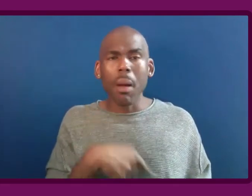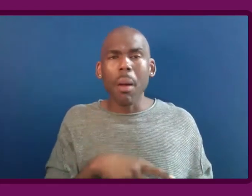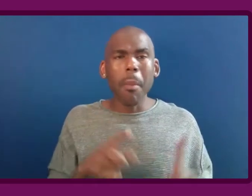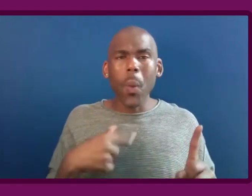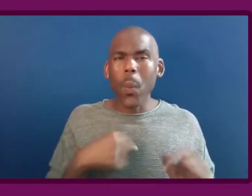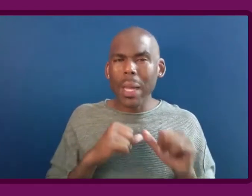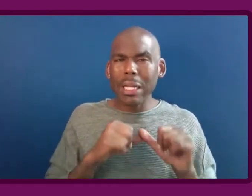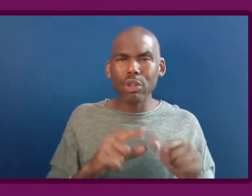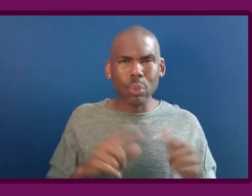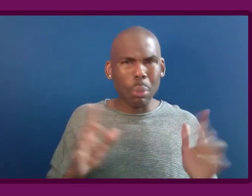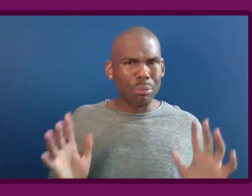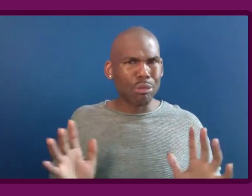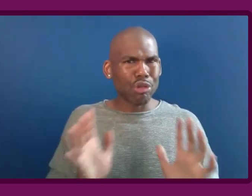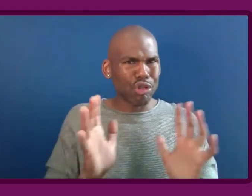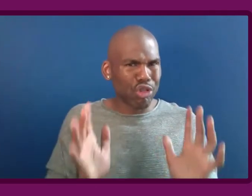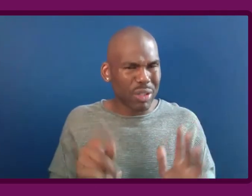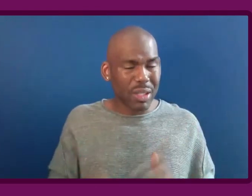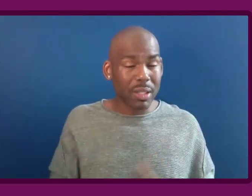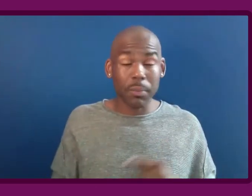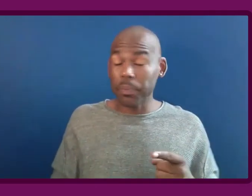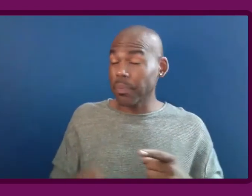Ashley Inkumsah: Yep, exactly. I think there's a lot of people who